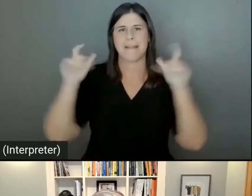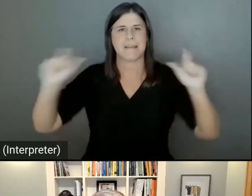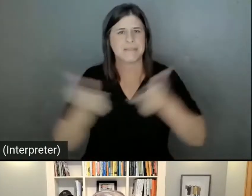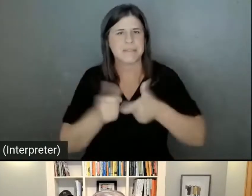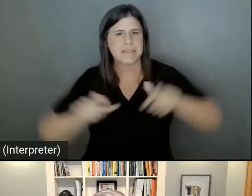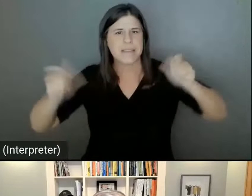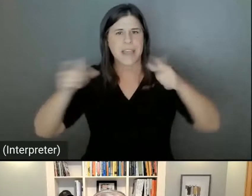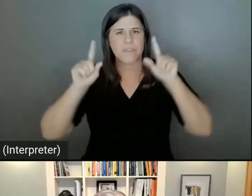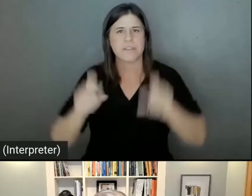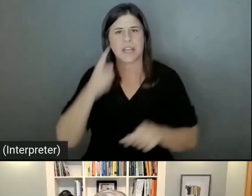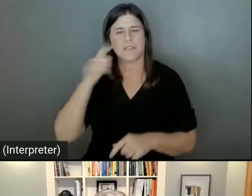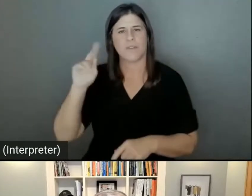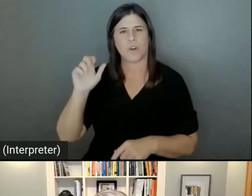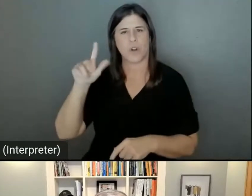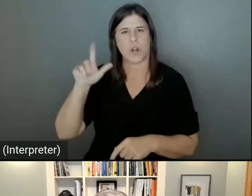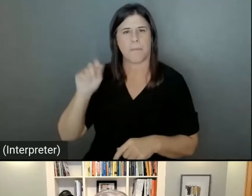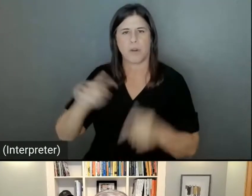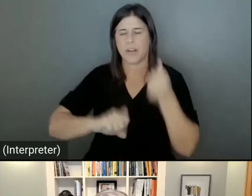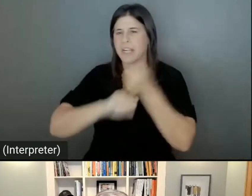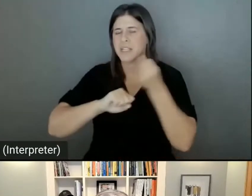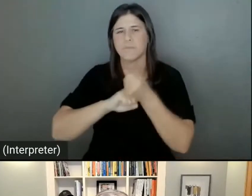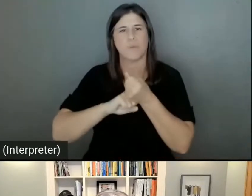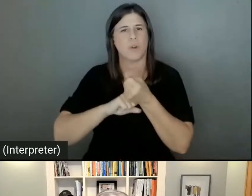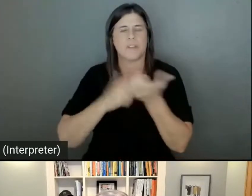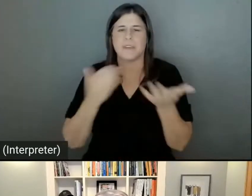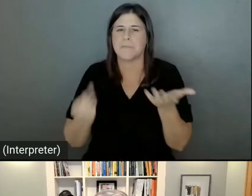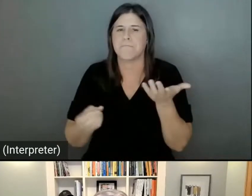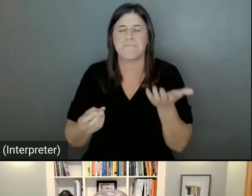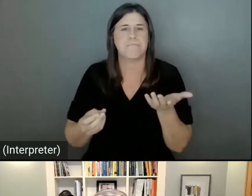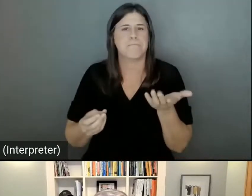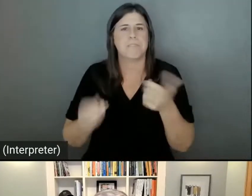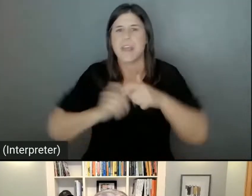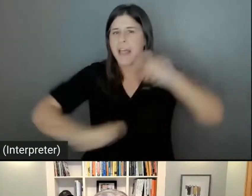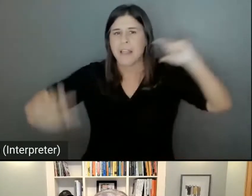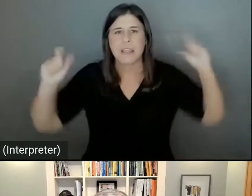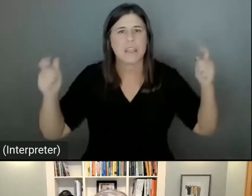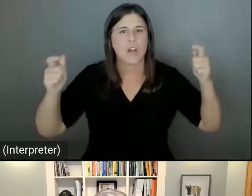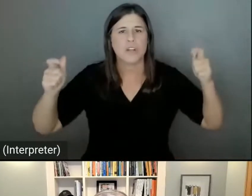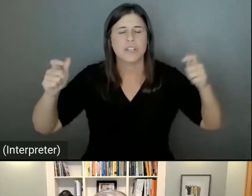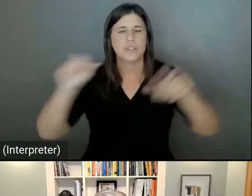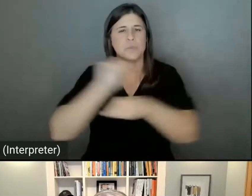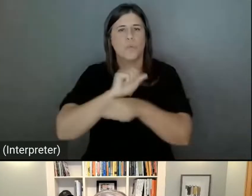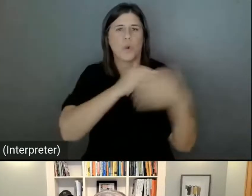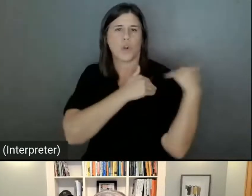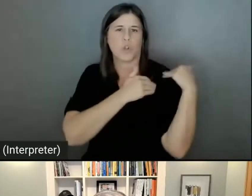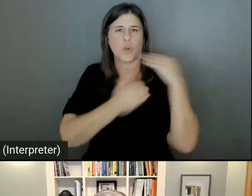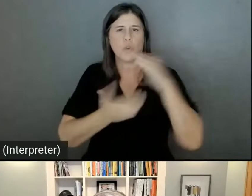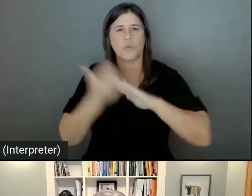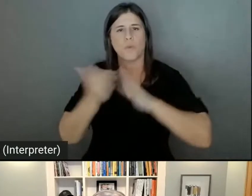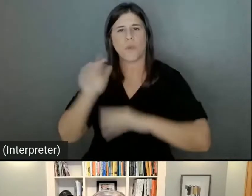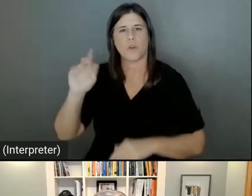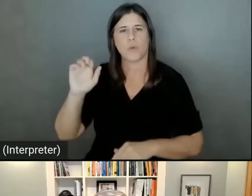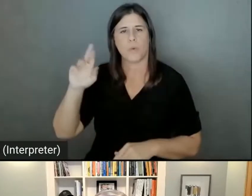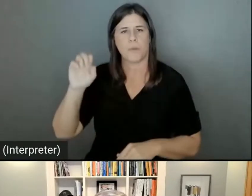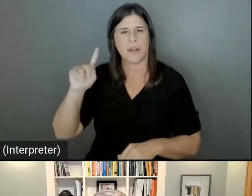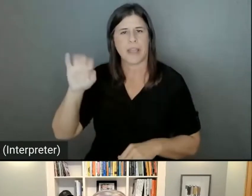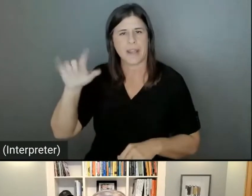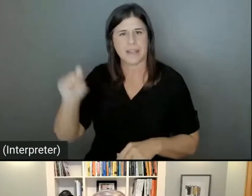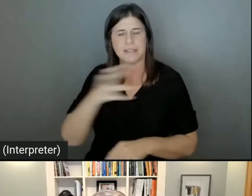so that it can support even the largest scale workloads that you can run on Kubernetes. And we're also really excited to announce